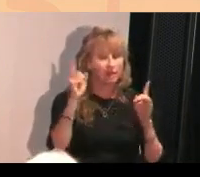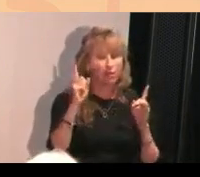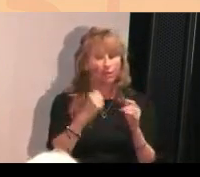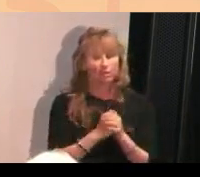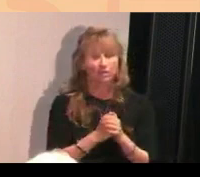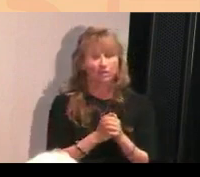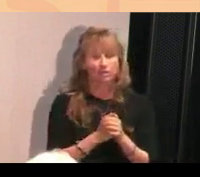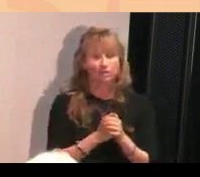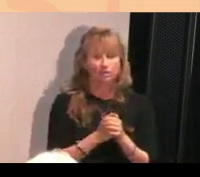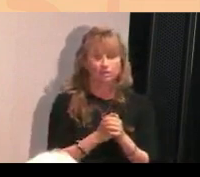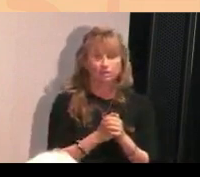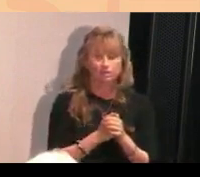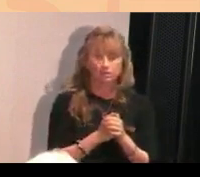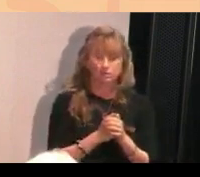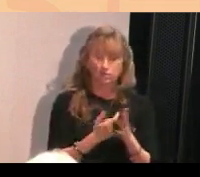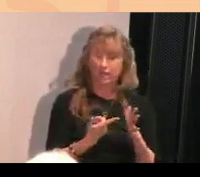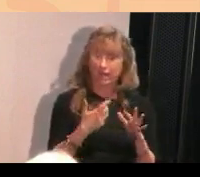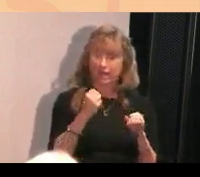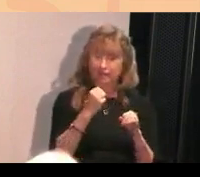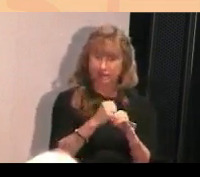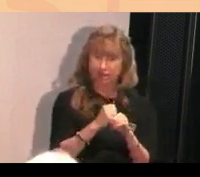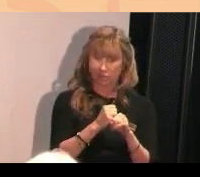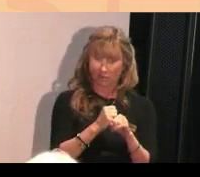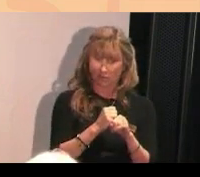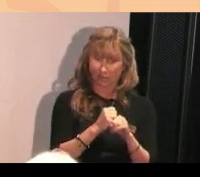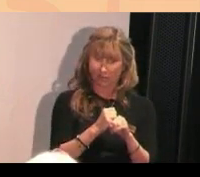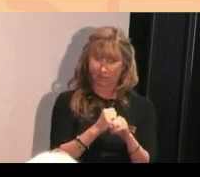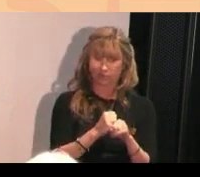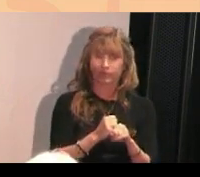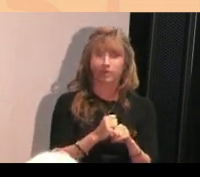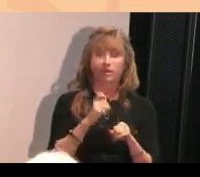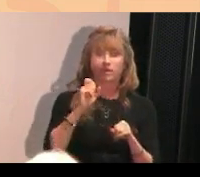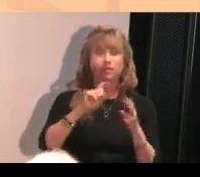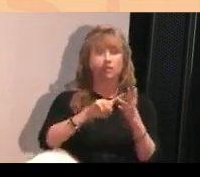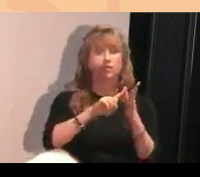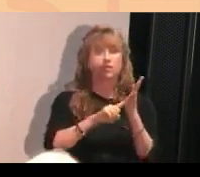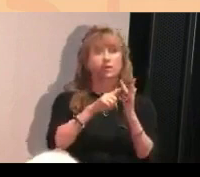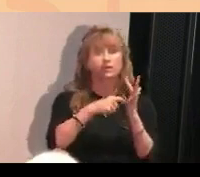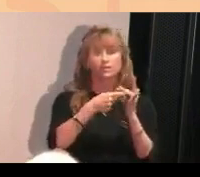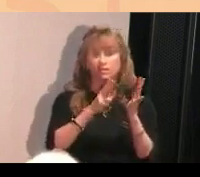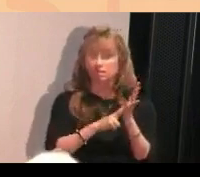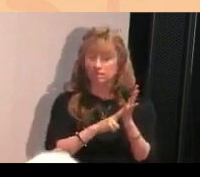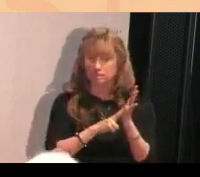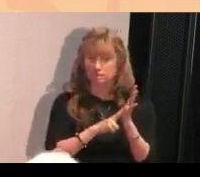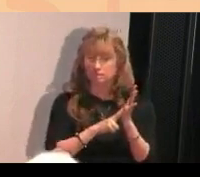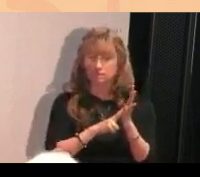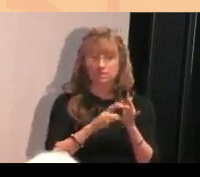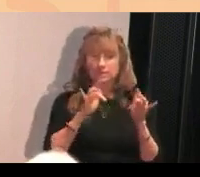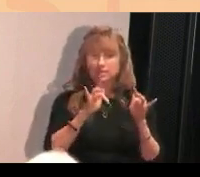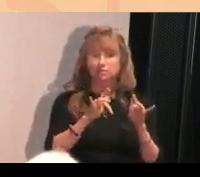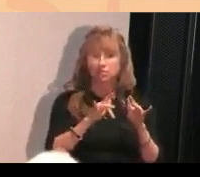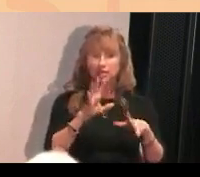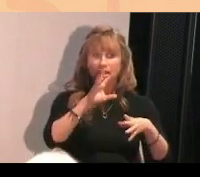for example the Coalition of Peaks is not Incorporated and has no governing board or office